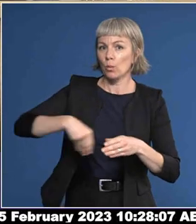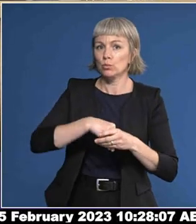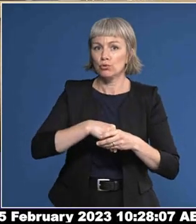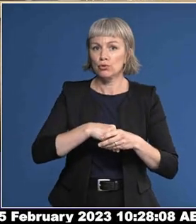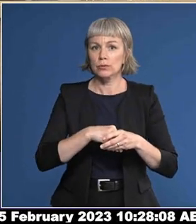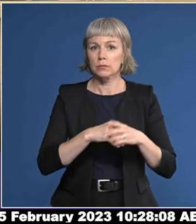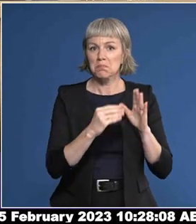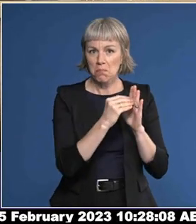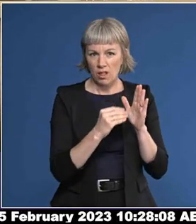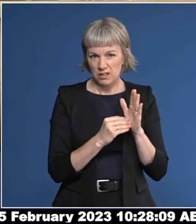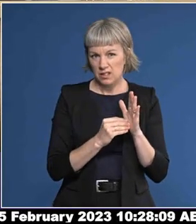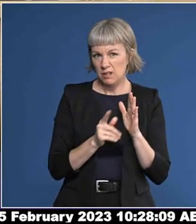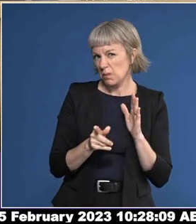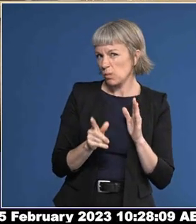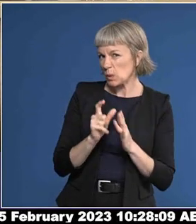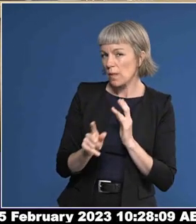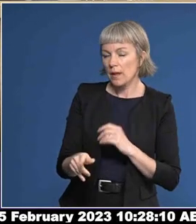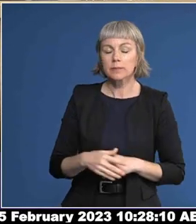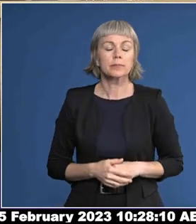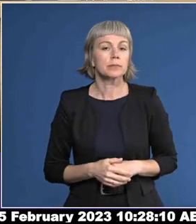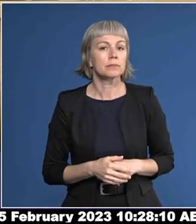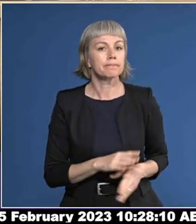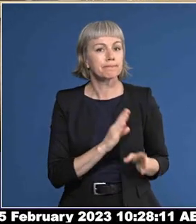No, it would be around the reasonable adjustments policy, both in the